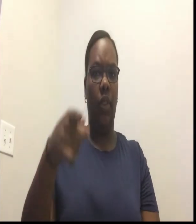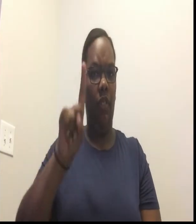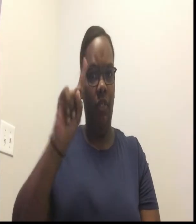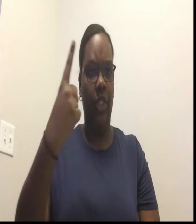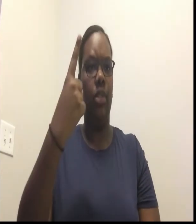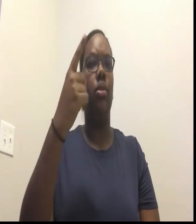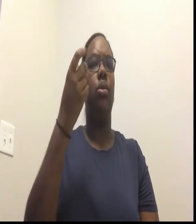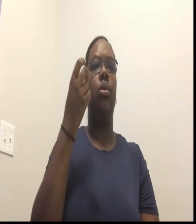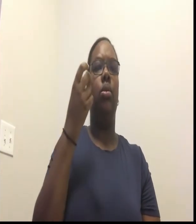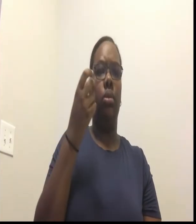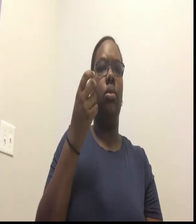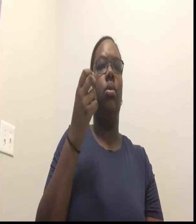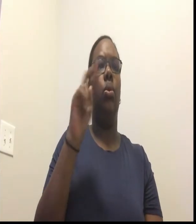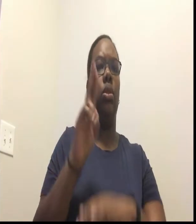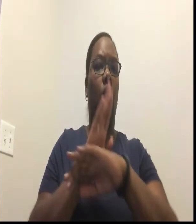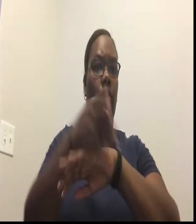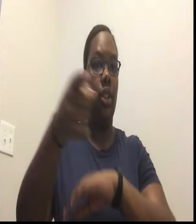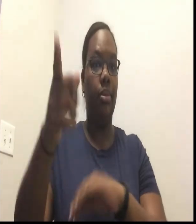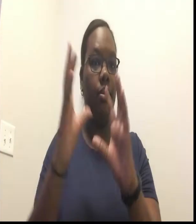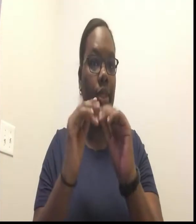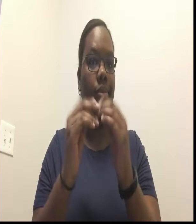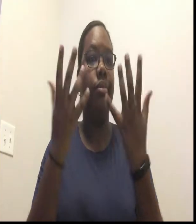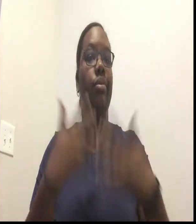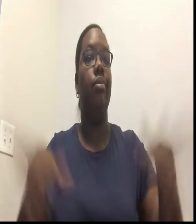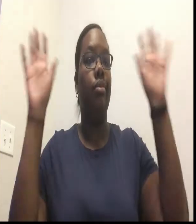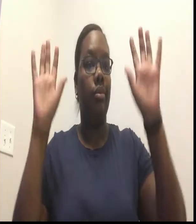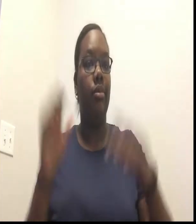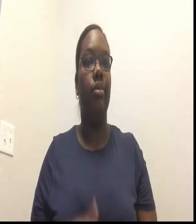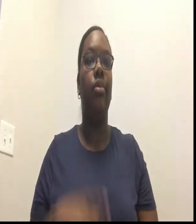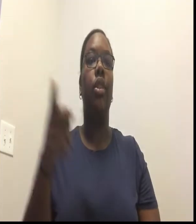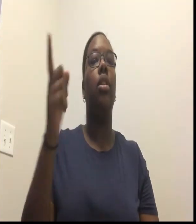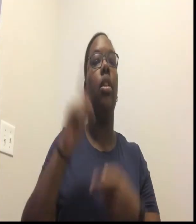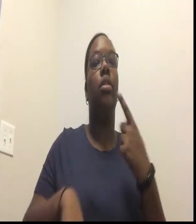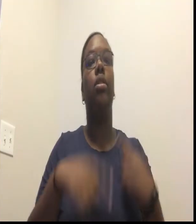After the meeting is over you wouldn't say "thank you for coming